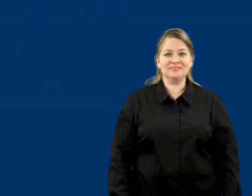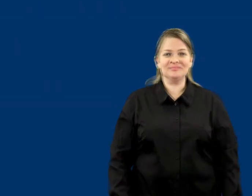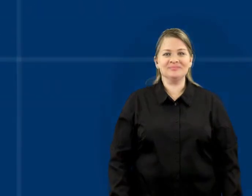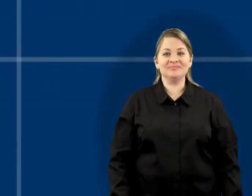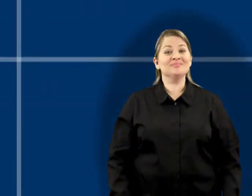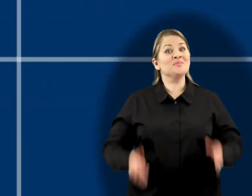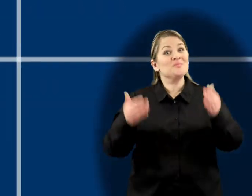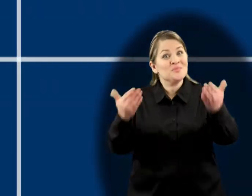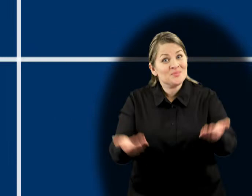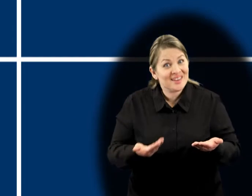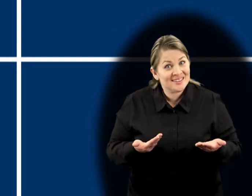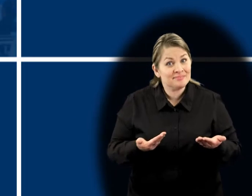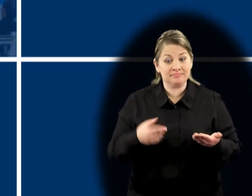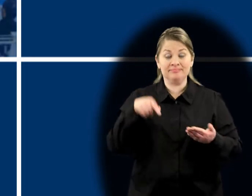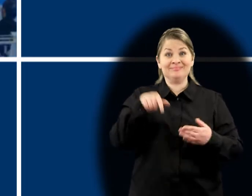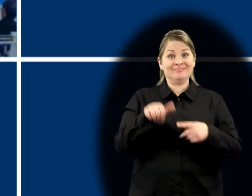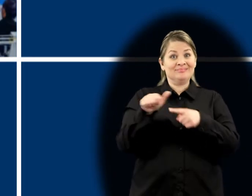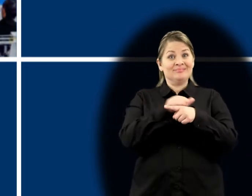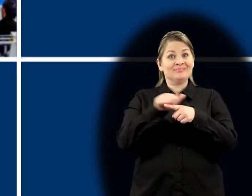Welcome!